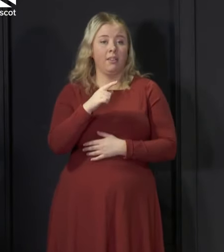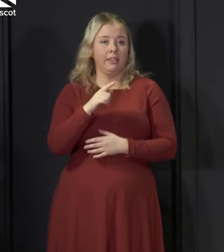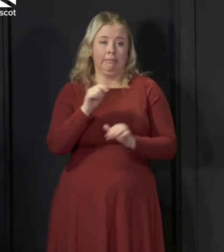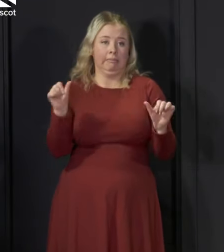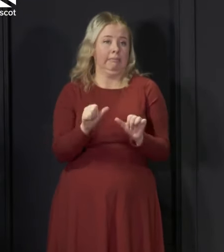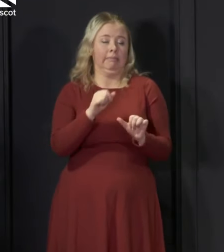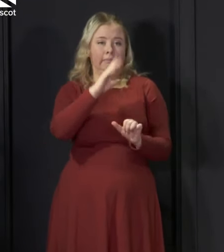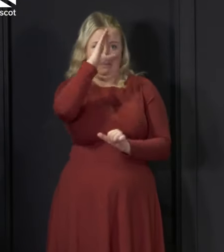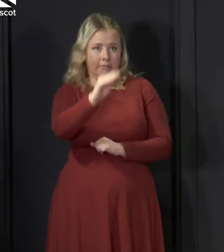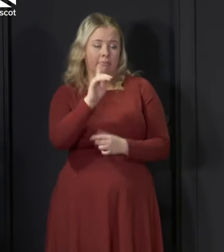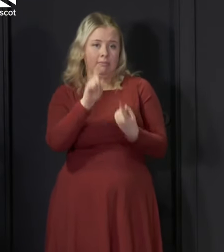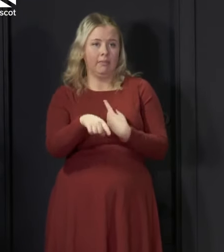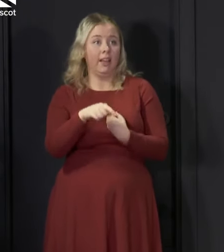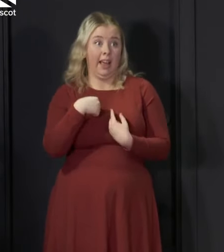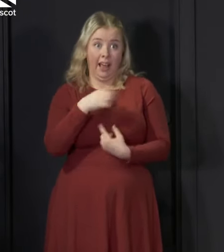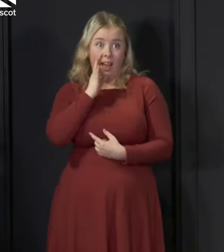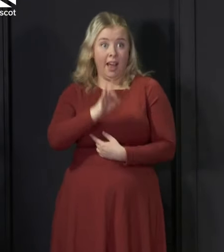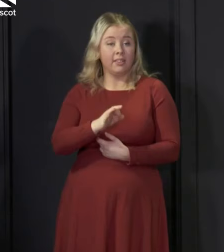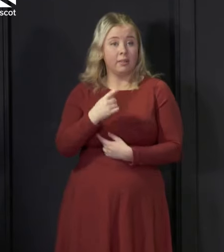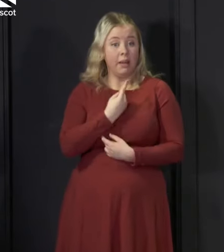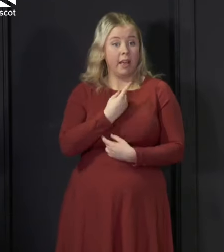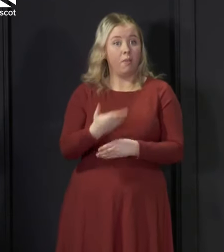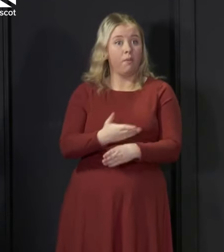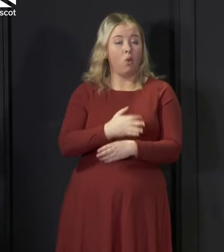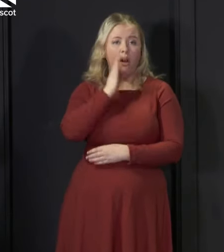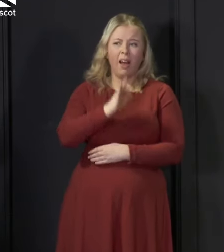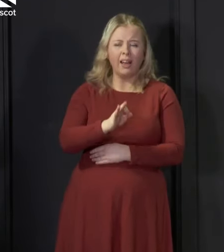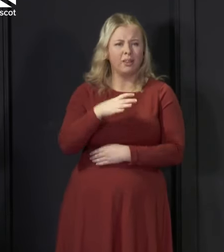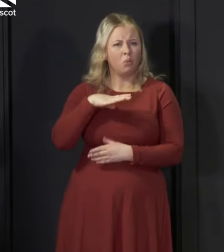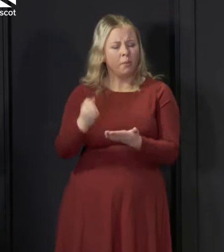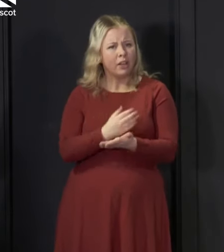this is a question I have asked and continue to want to make sure that people are getting